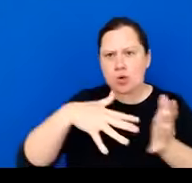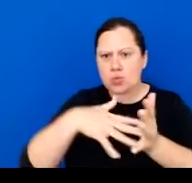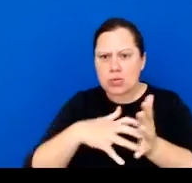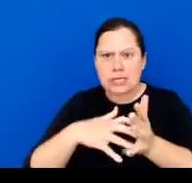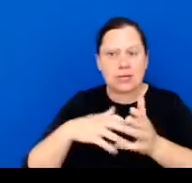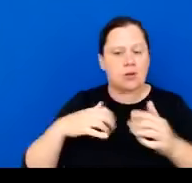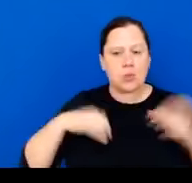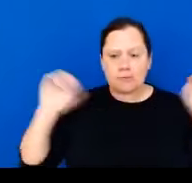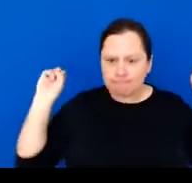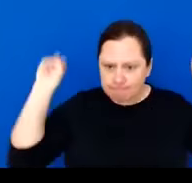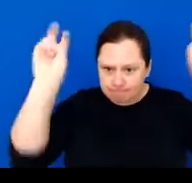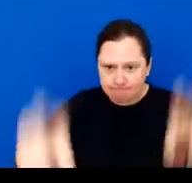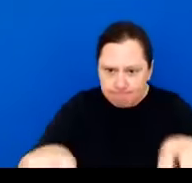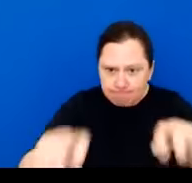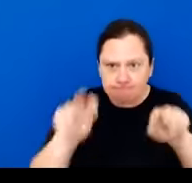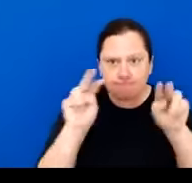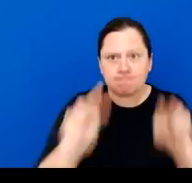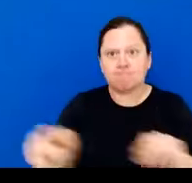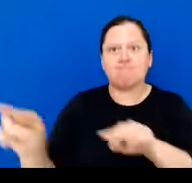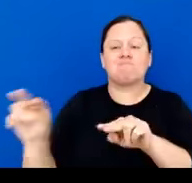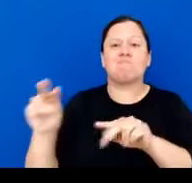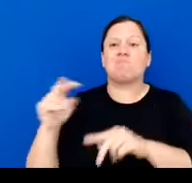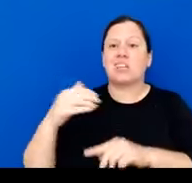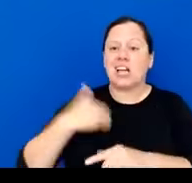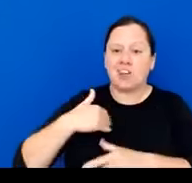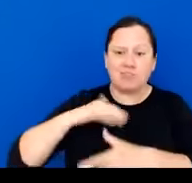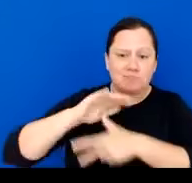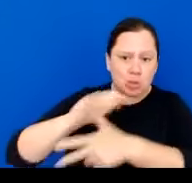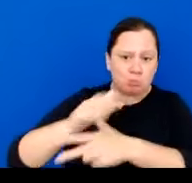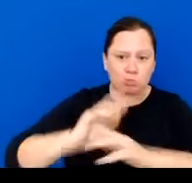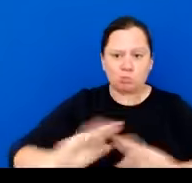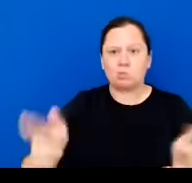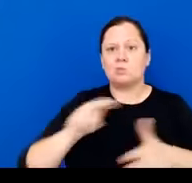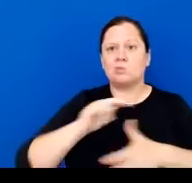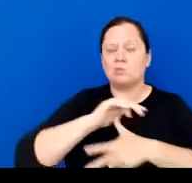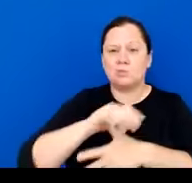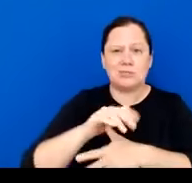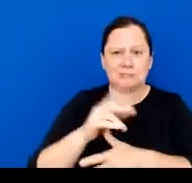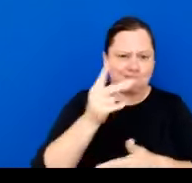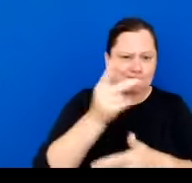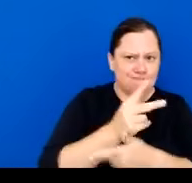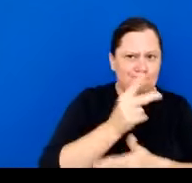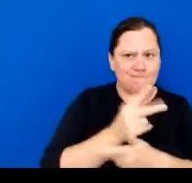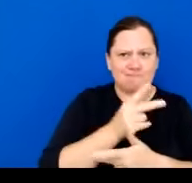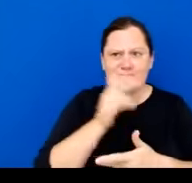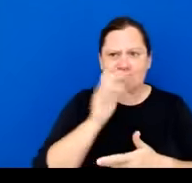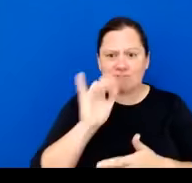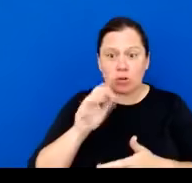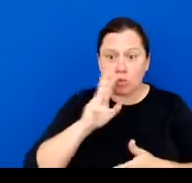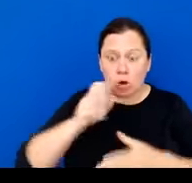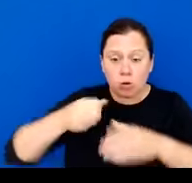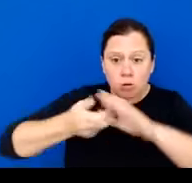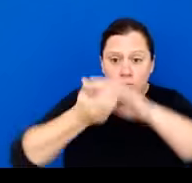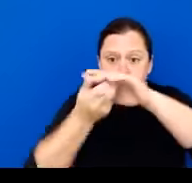helicopter to help put that fire down and keep it from crossing the perimeter and i'll be around for any